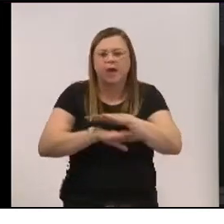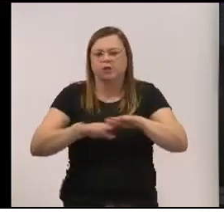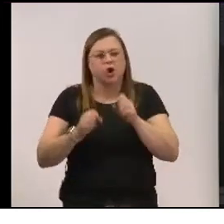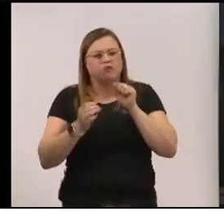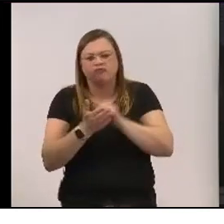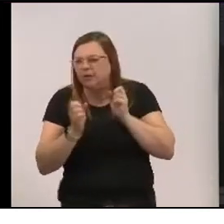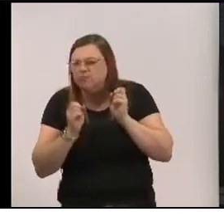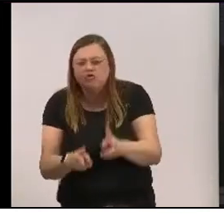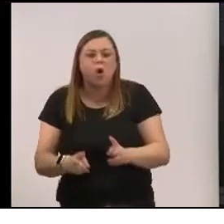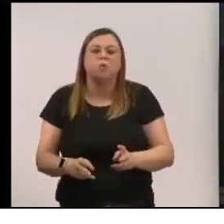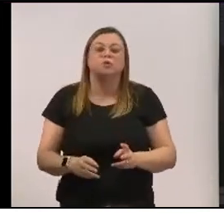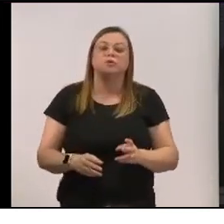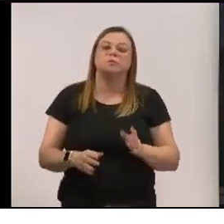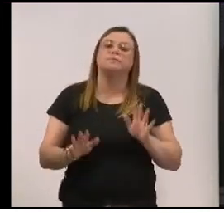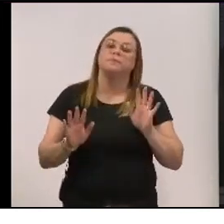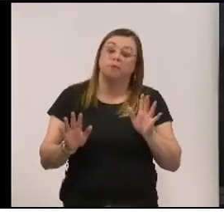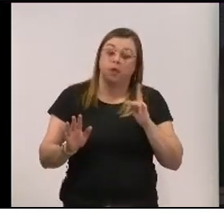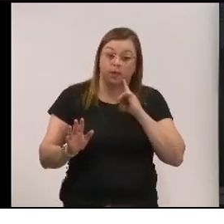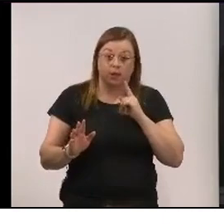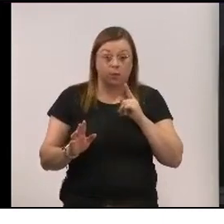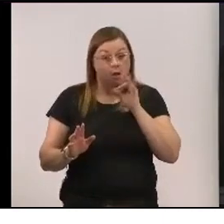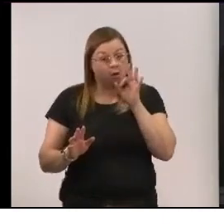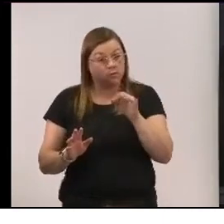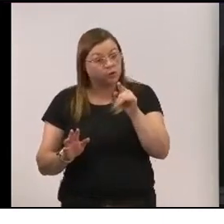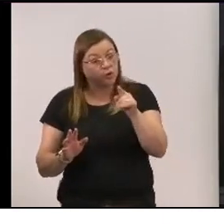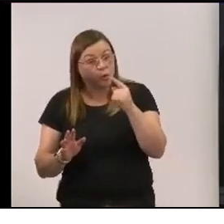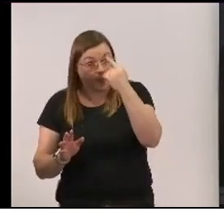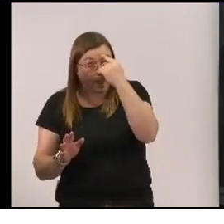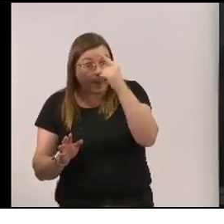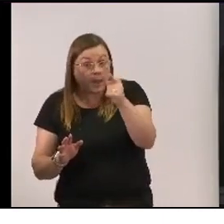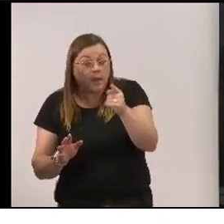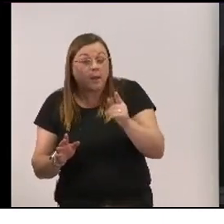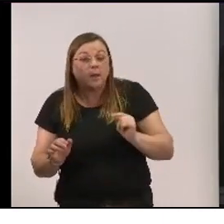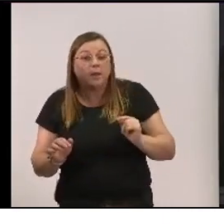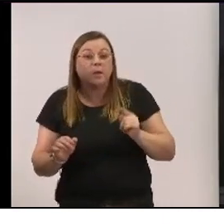It's, you know, well, what do you think? What, what do you think is the minimum that